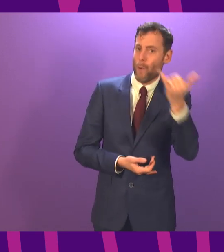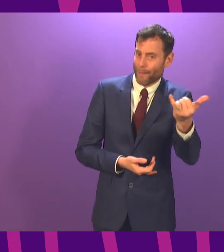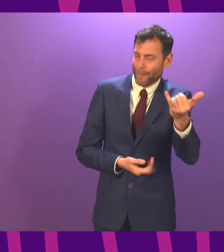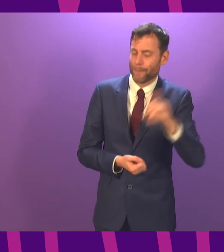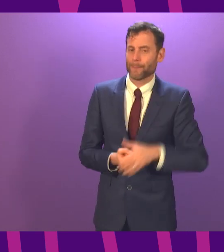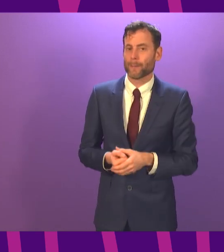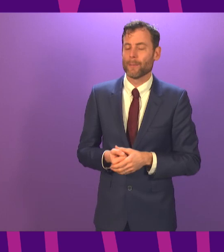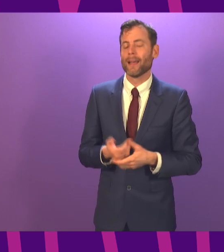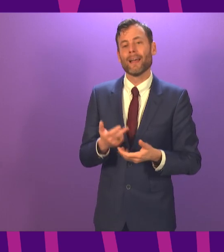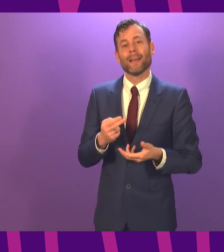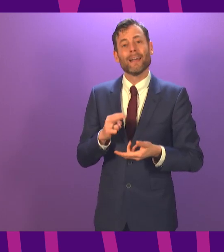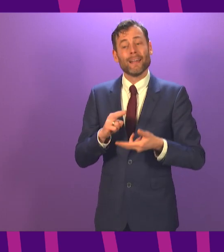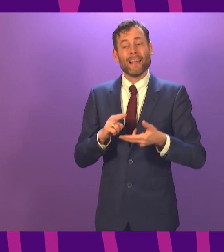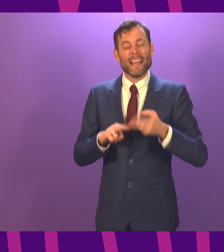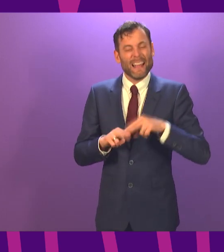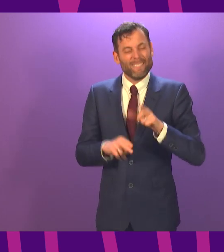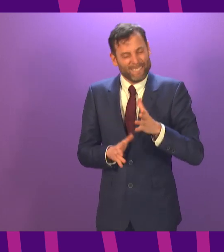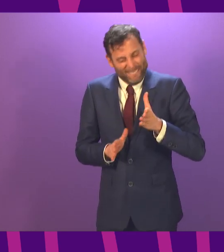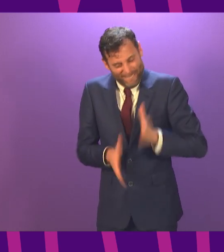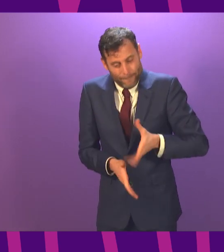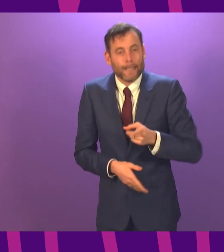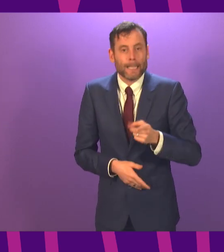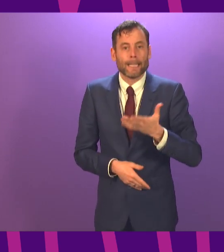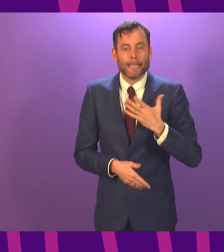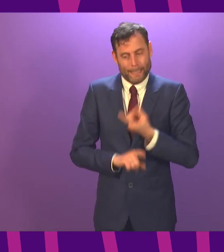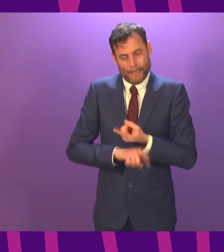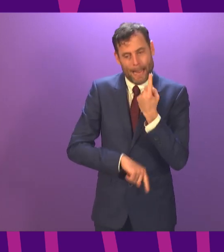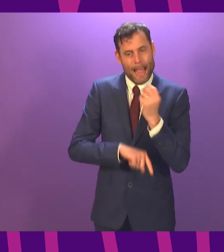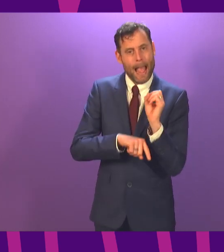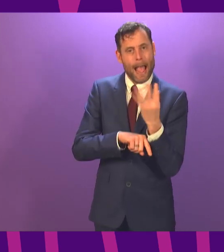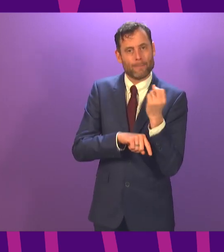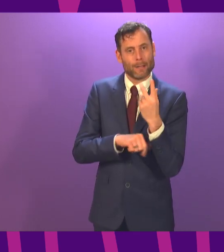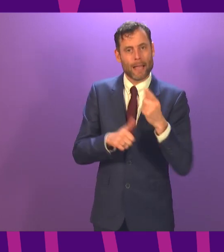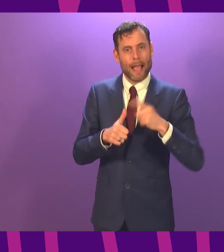of NHS 24 and—of course only where necessary—accident and emergency and our Scottish Ambulance Service.